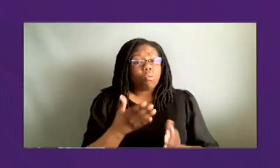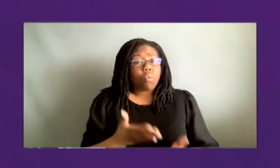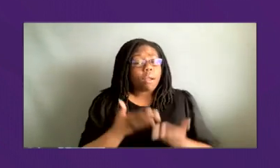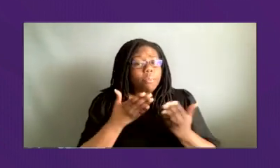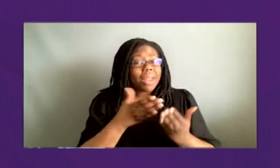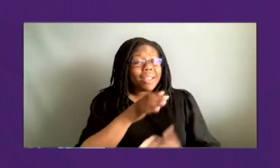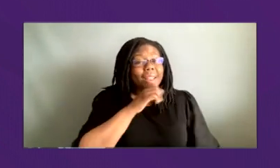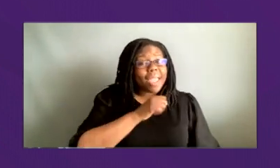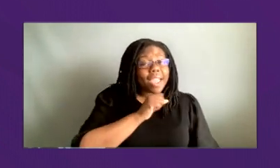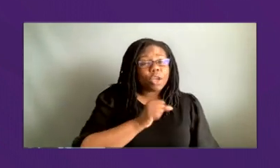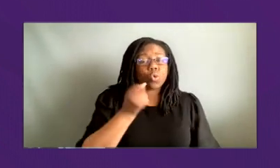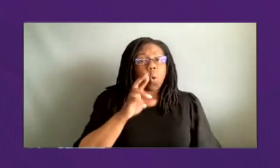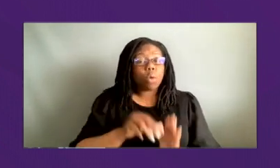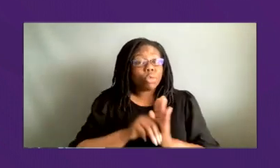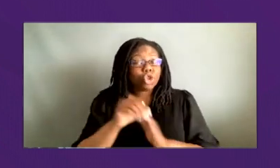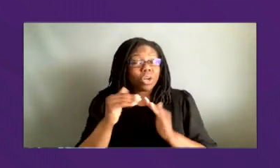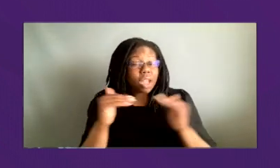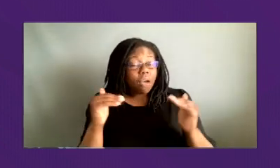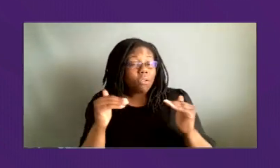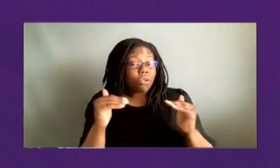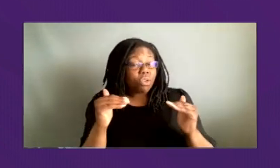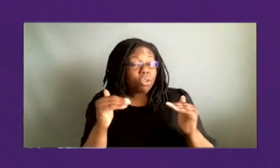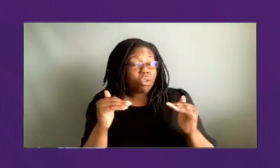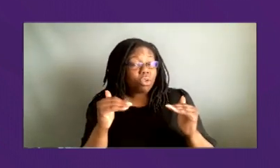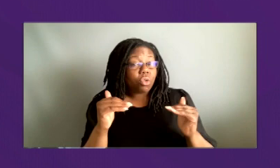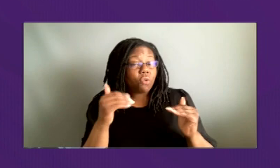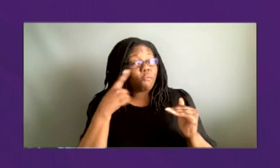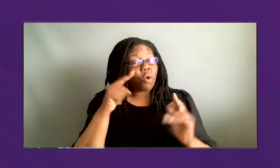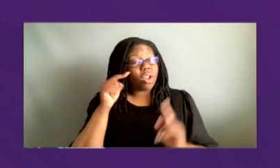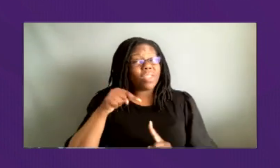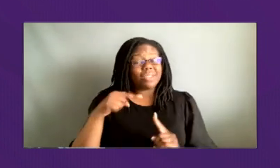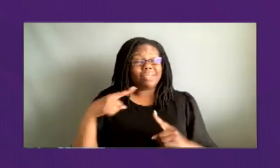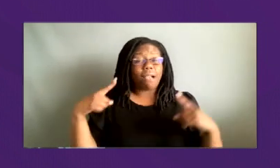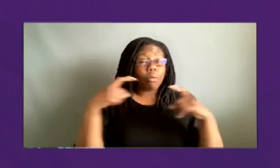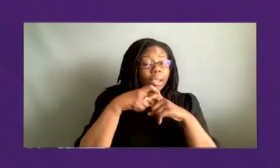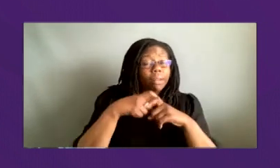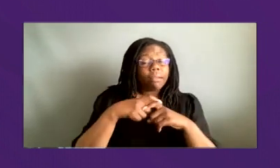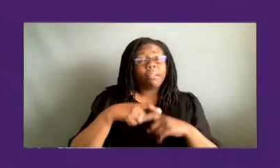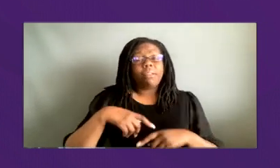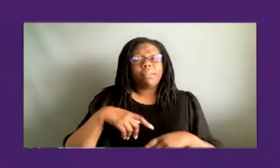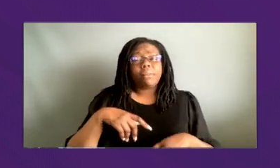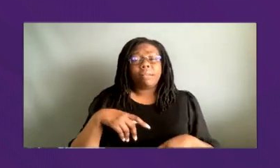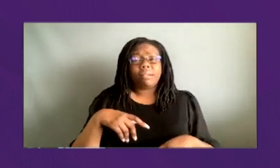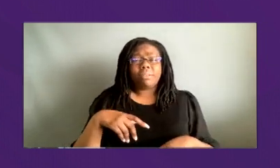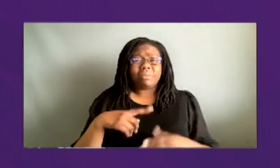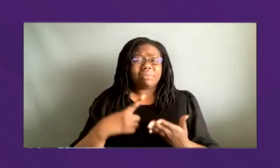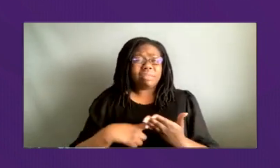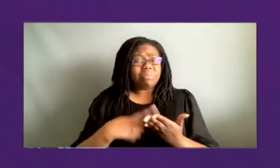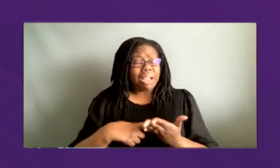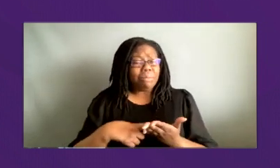telling these complicated complex and sometimes almost possibly retraumatizing histories?